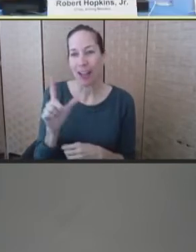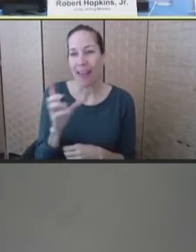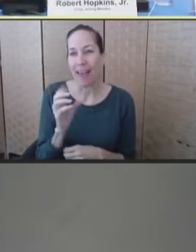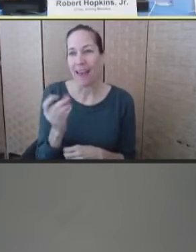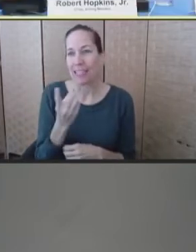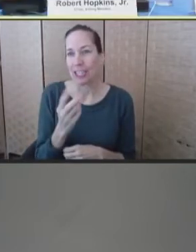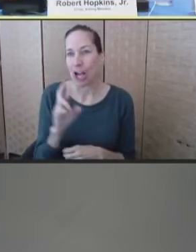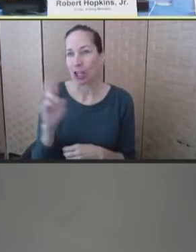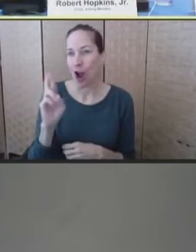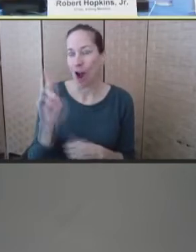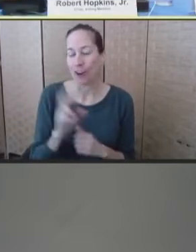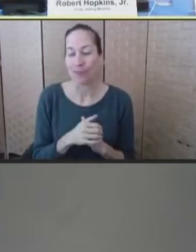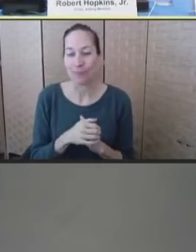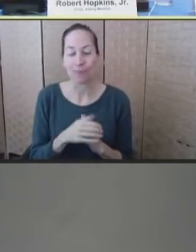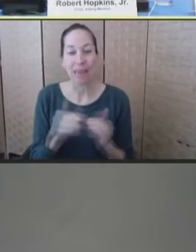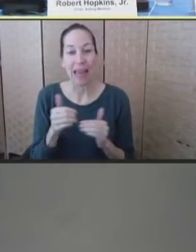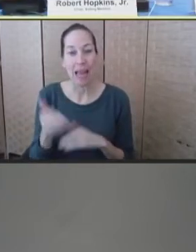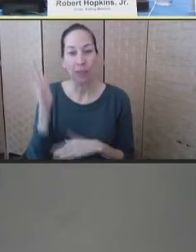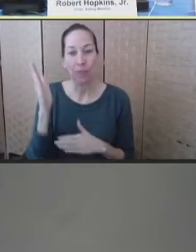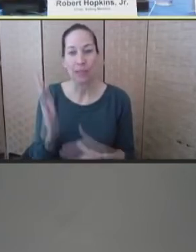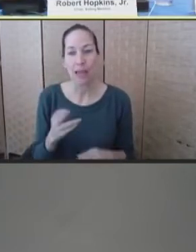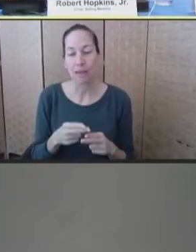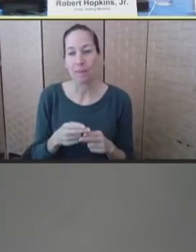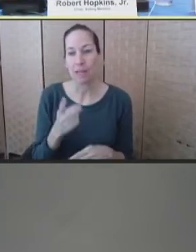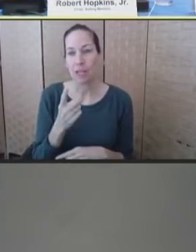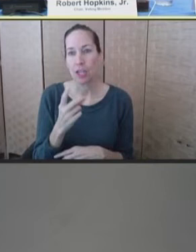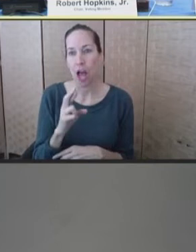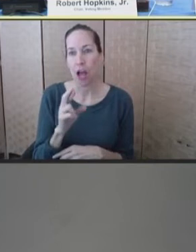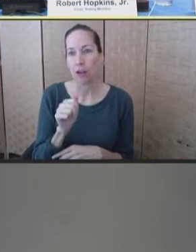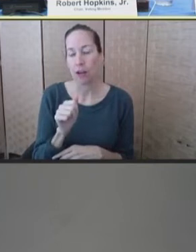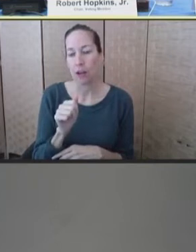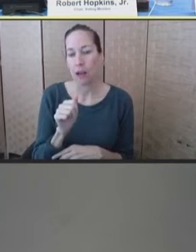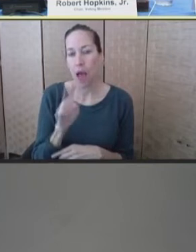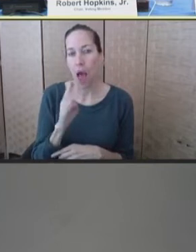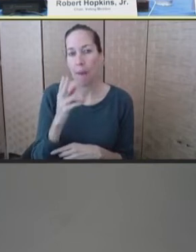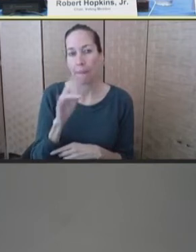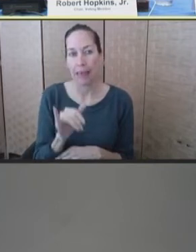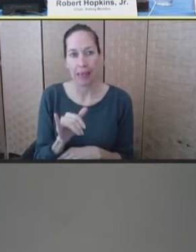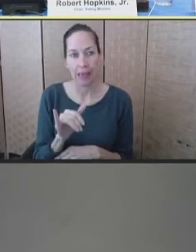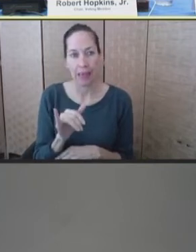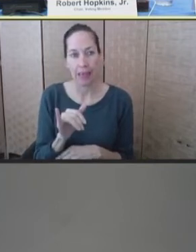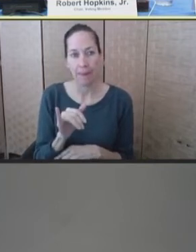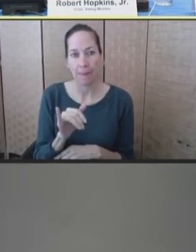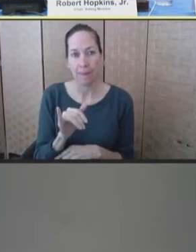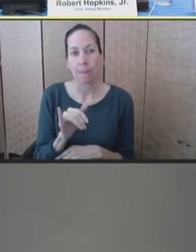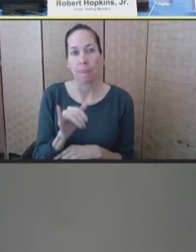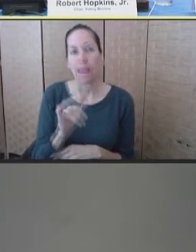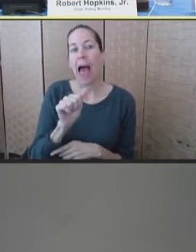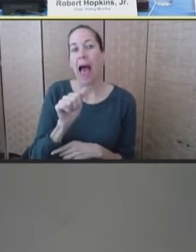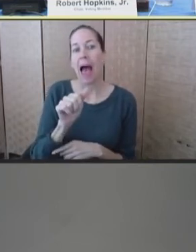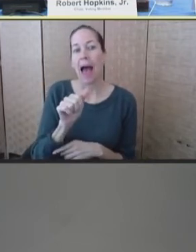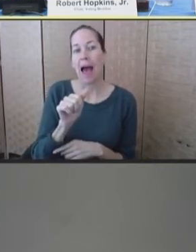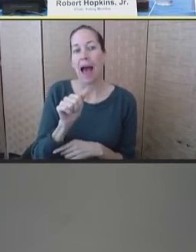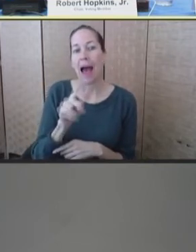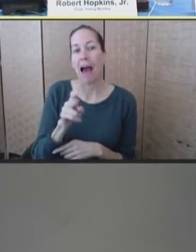Our next presenter is Dr. Avi Bukhbinder, a resident physician at Massachusetts General Hospital. Dr. Bukhbinder, you have the floor.